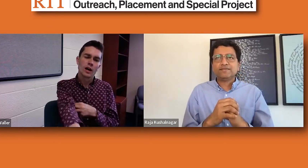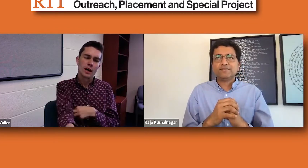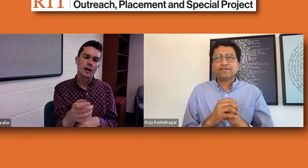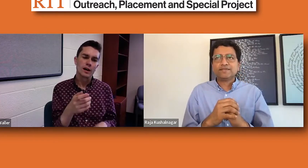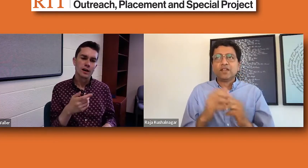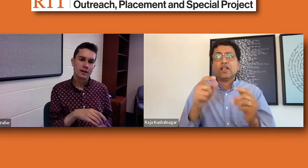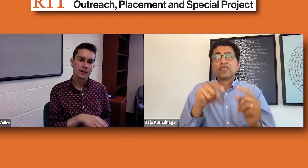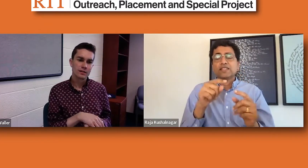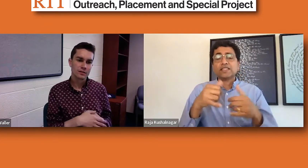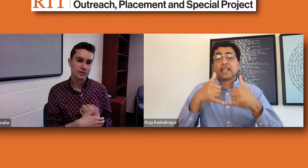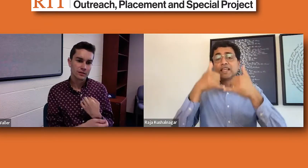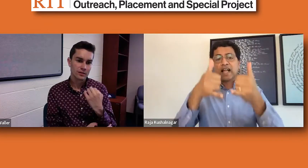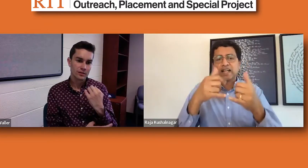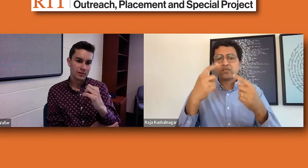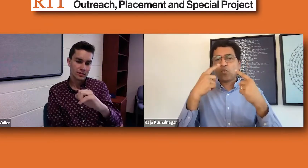your own frame,